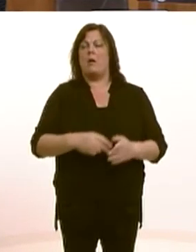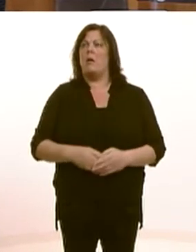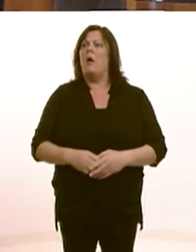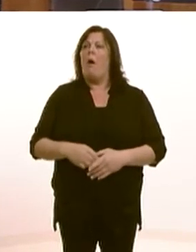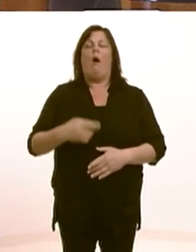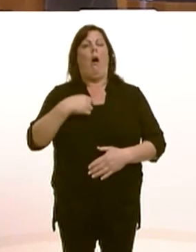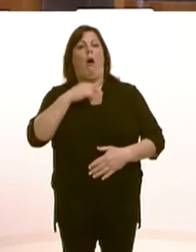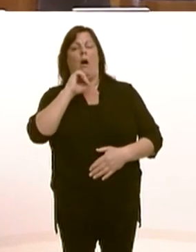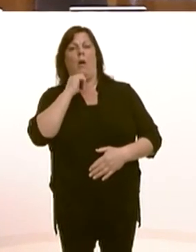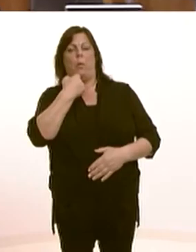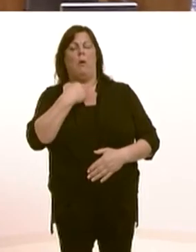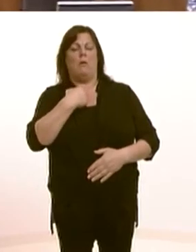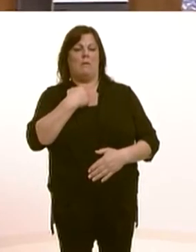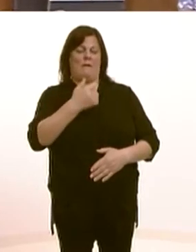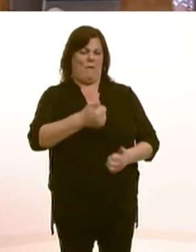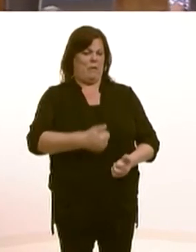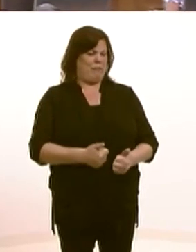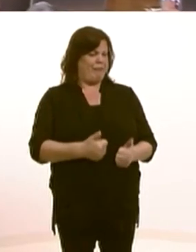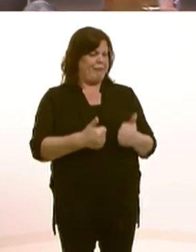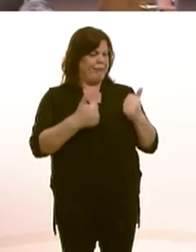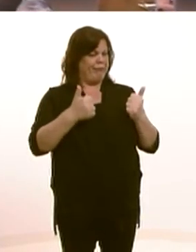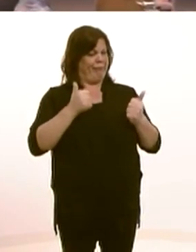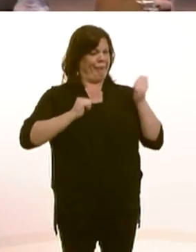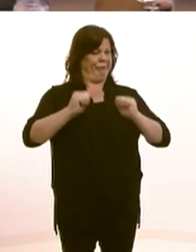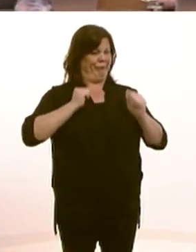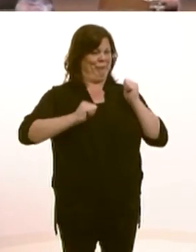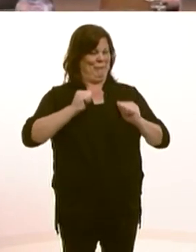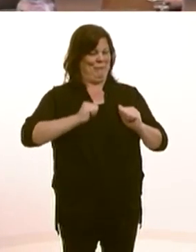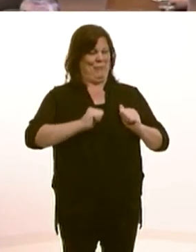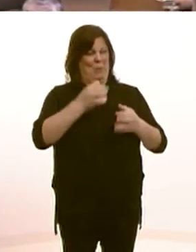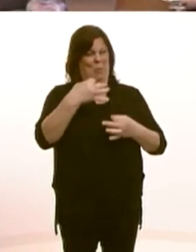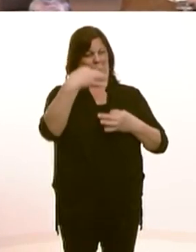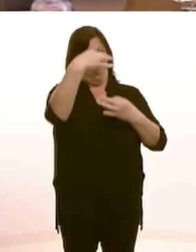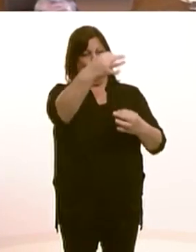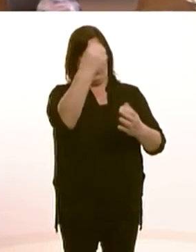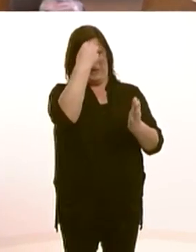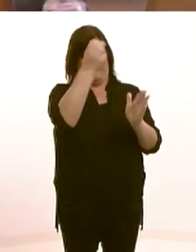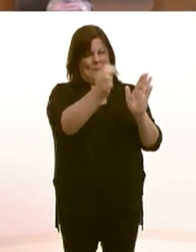Itís very prestigious to have been nominated for this award, and it shows the kind of innovative